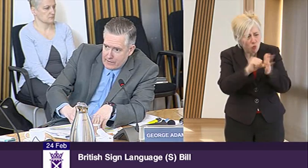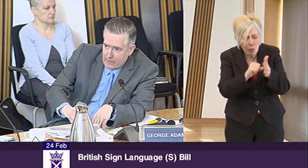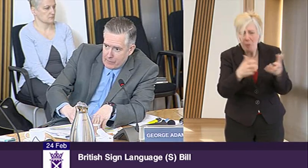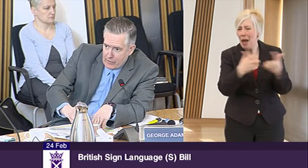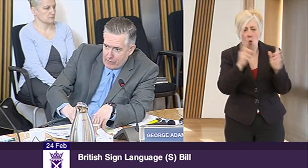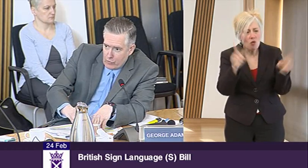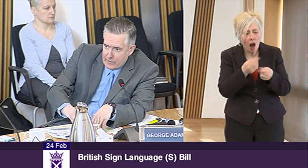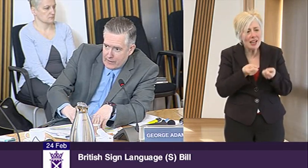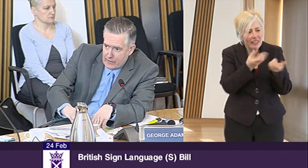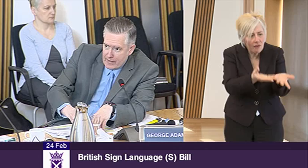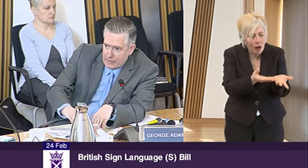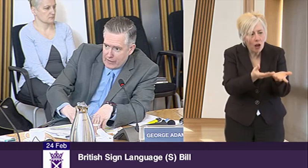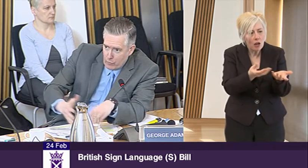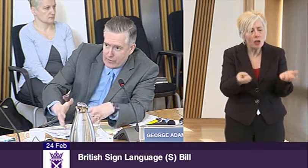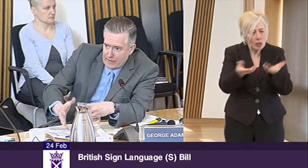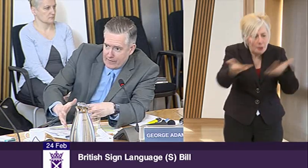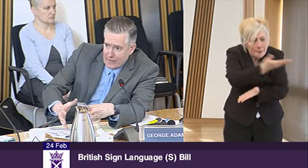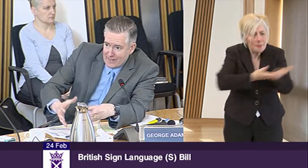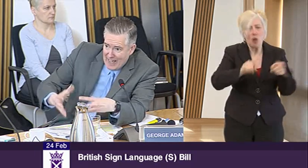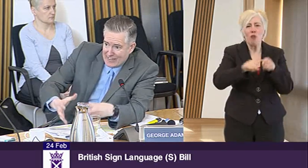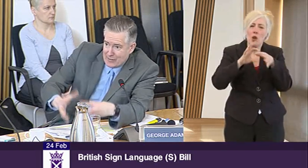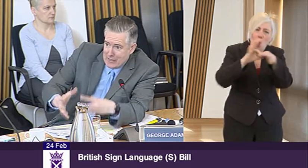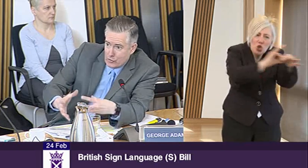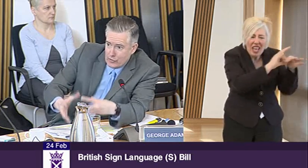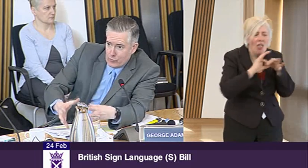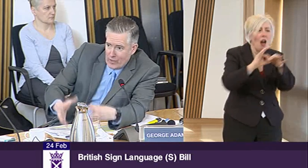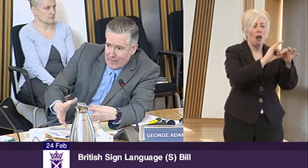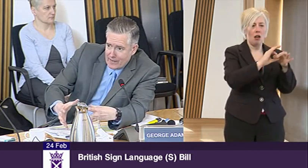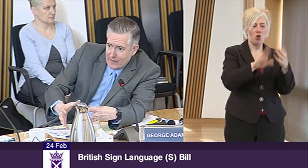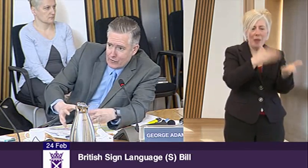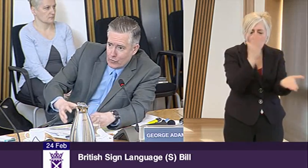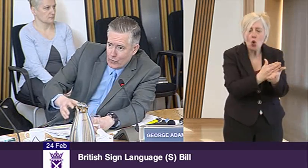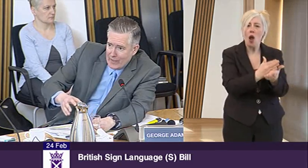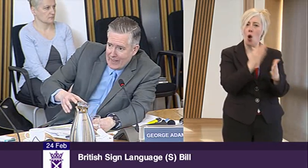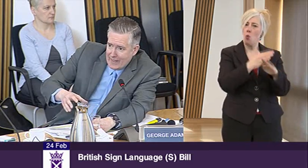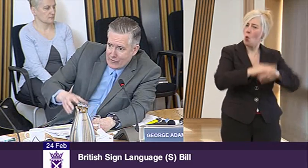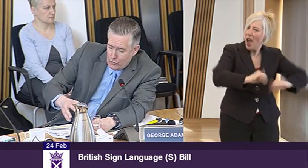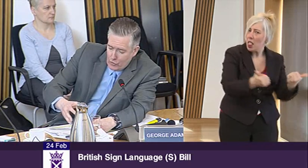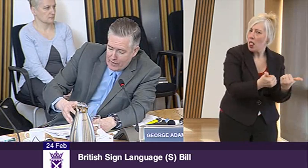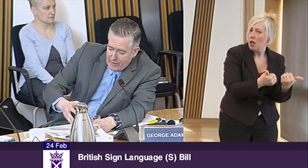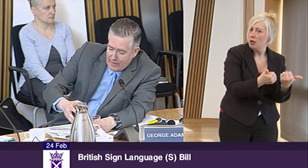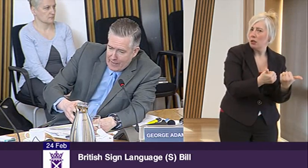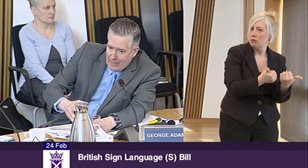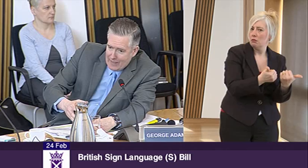an issue, instead we should go into the area and try to work together to ensure that things